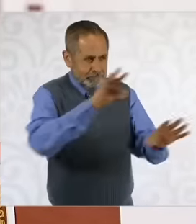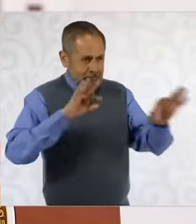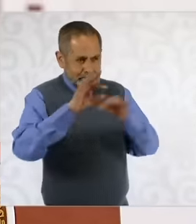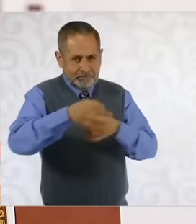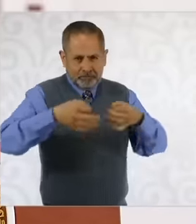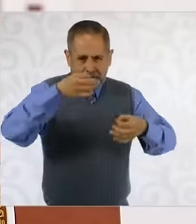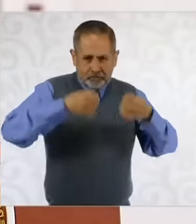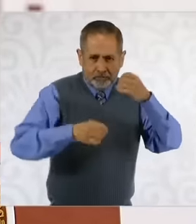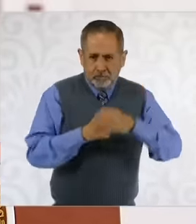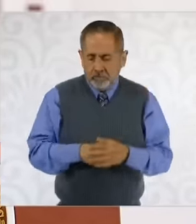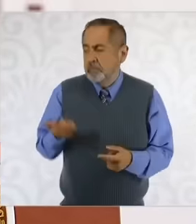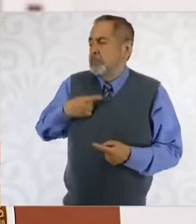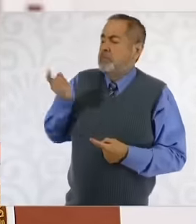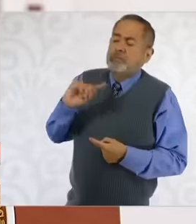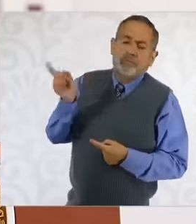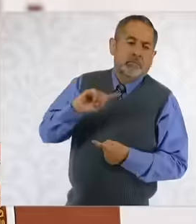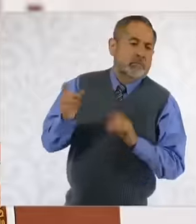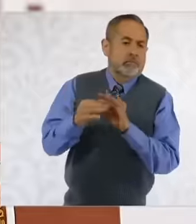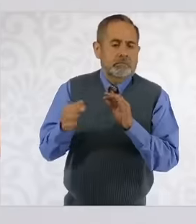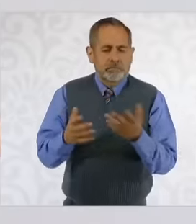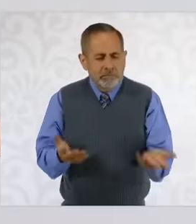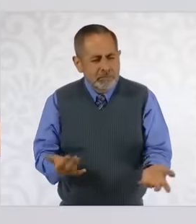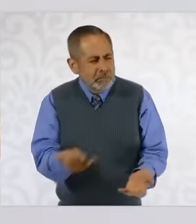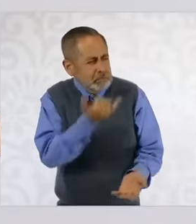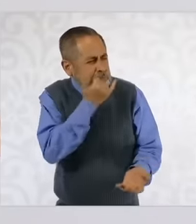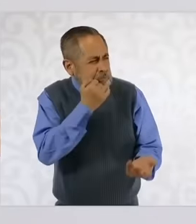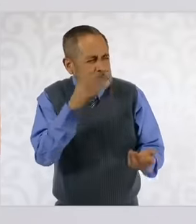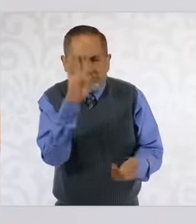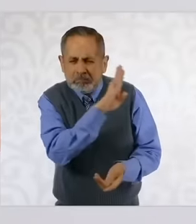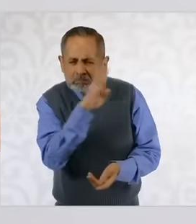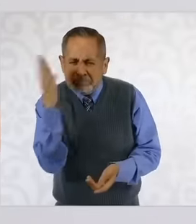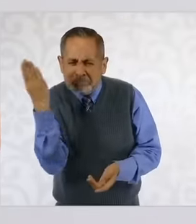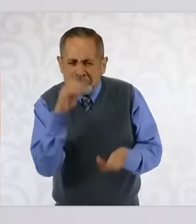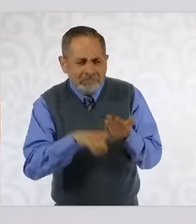second point So simply what